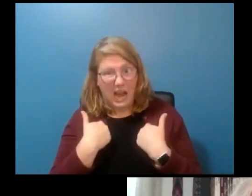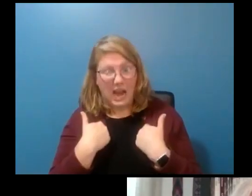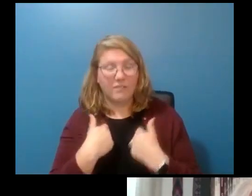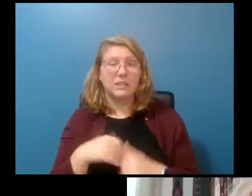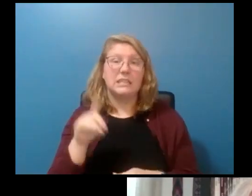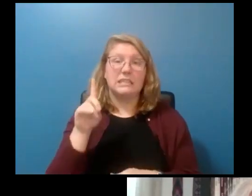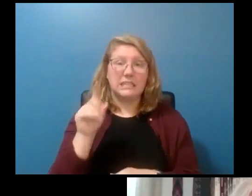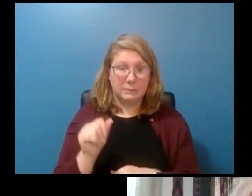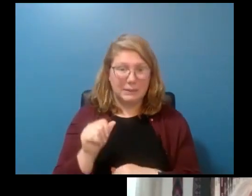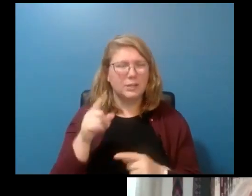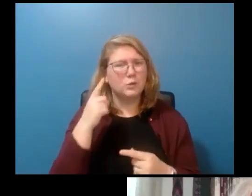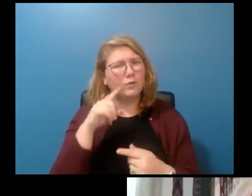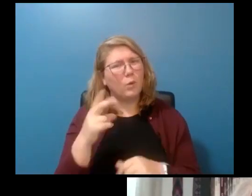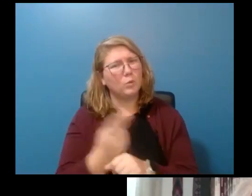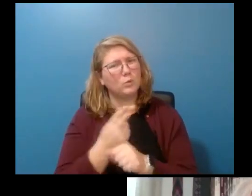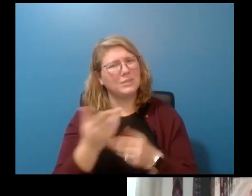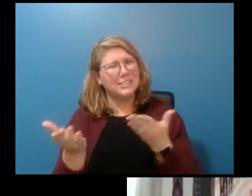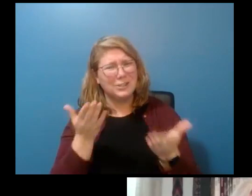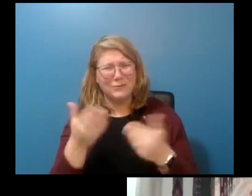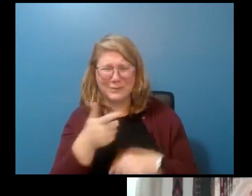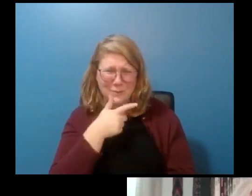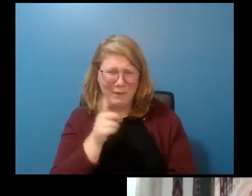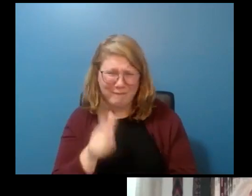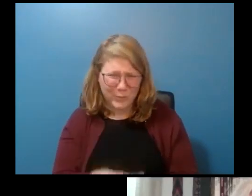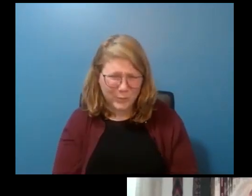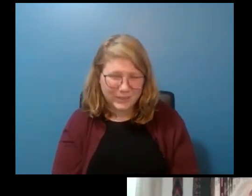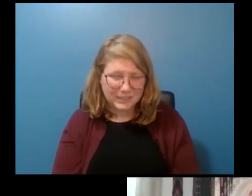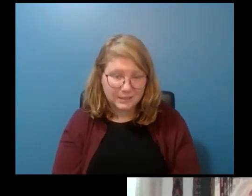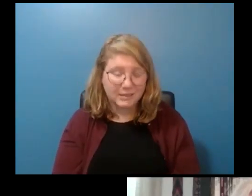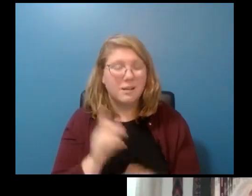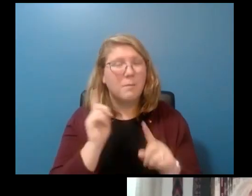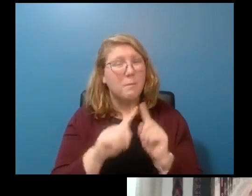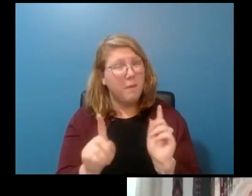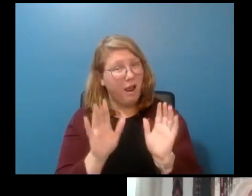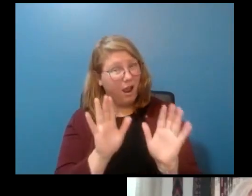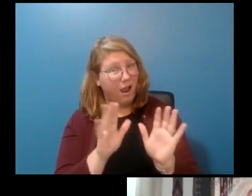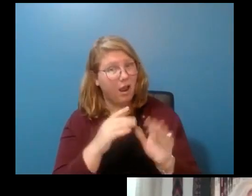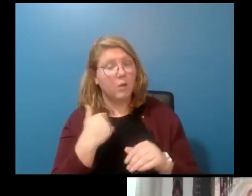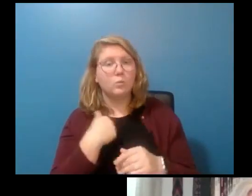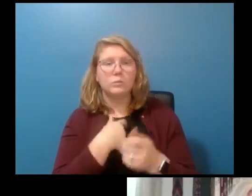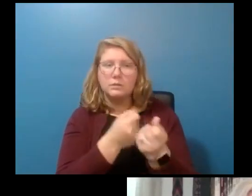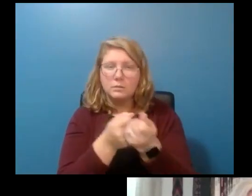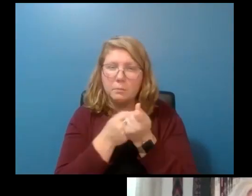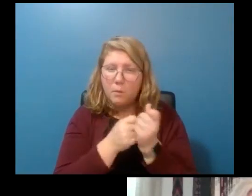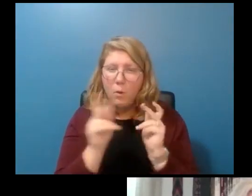member, they understand, right, immediately what I am going through and I understand what